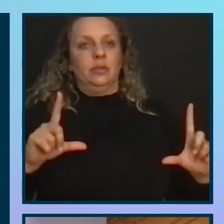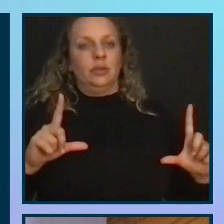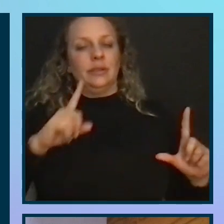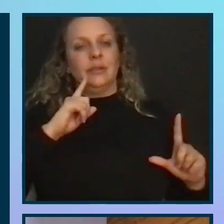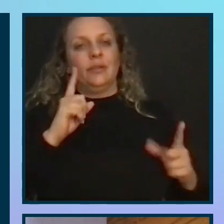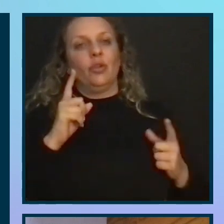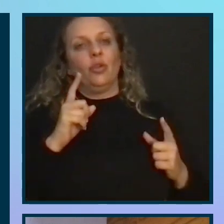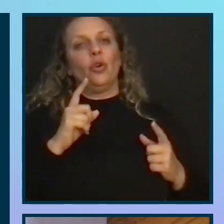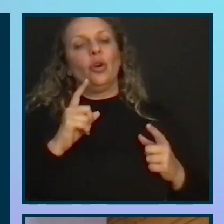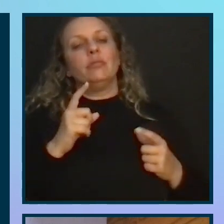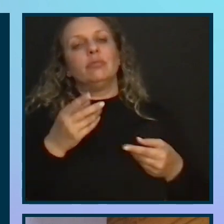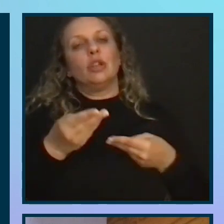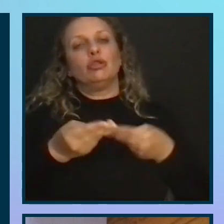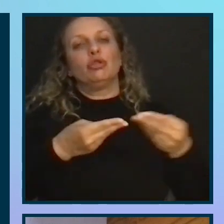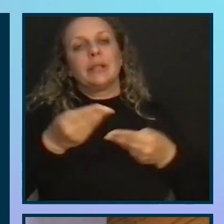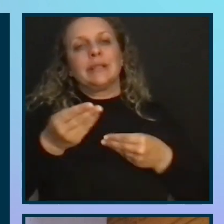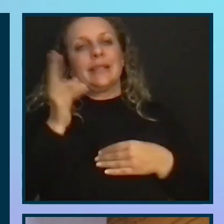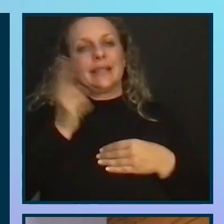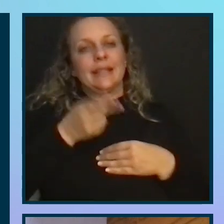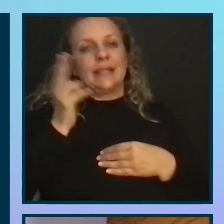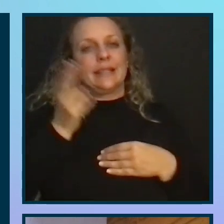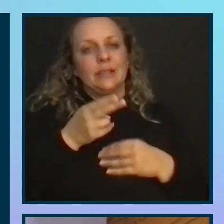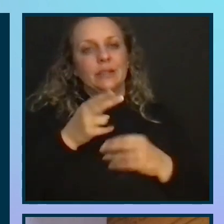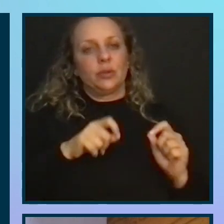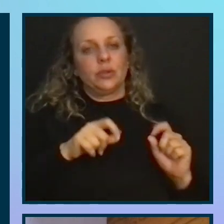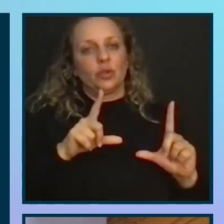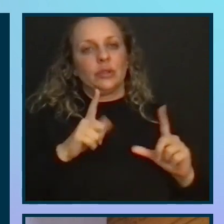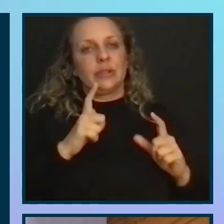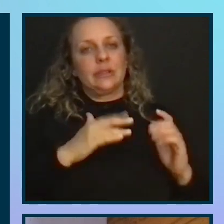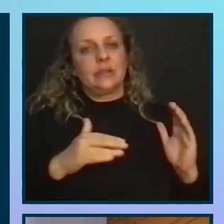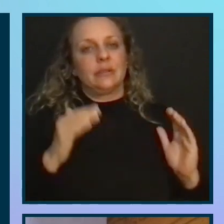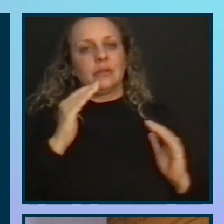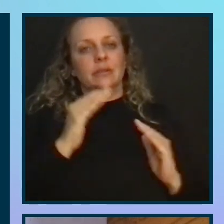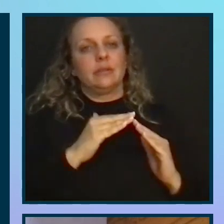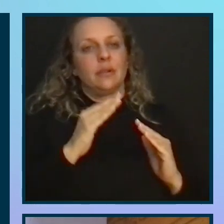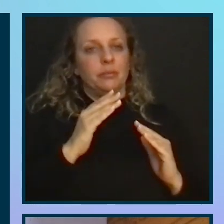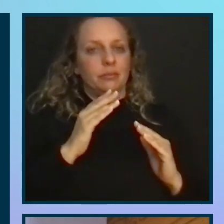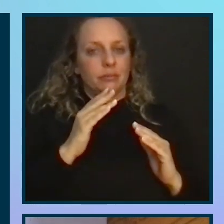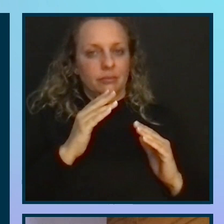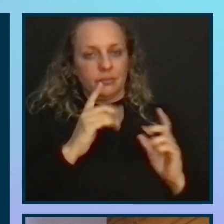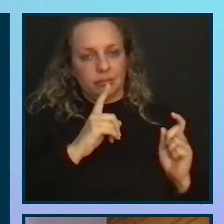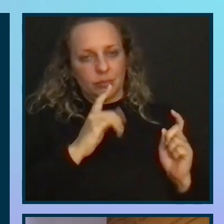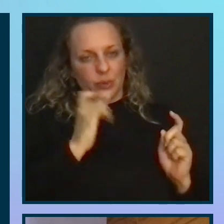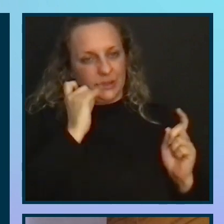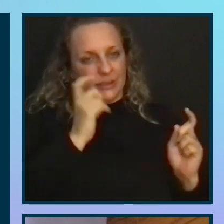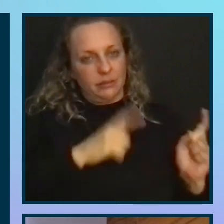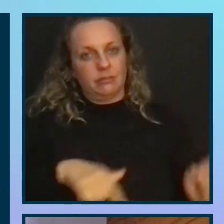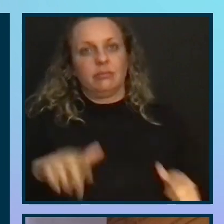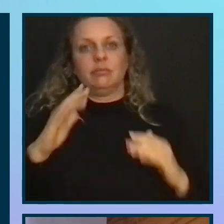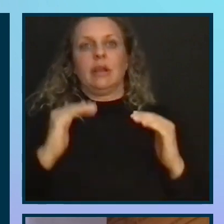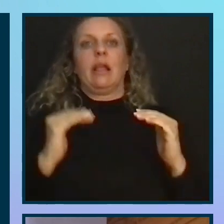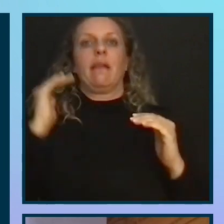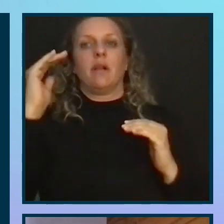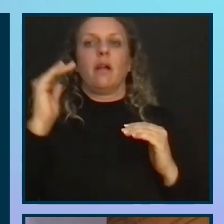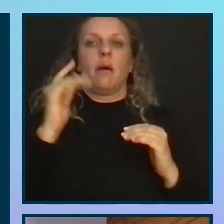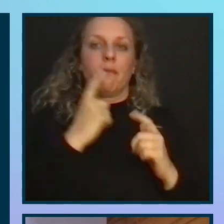So this is going through the next level from the first slide that I just showed you. So on the left hand side here,